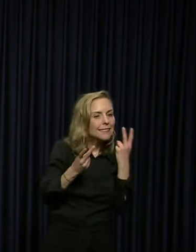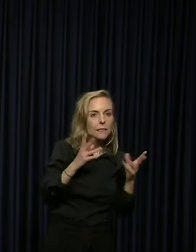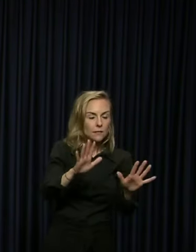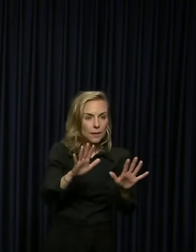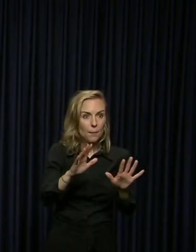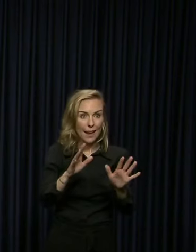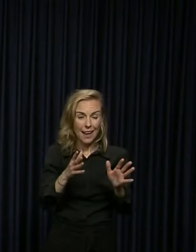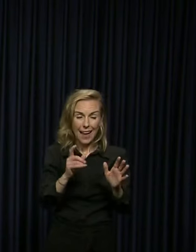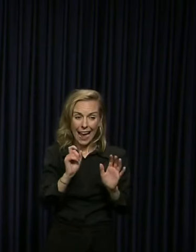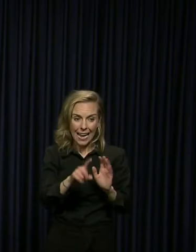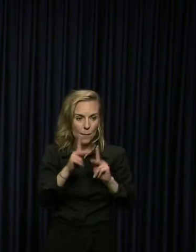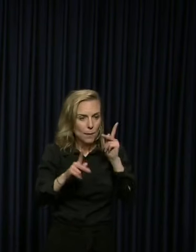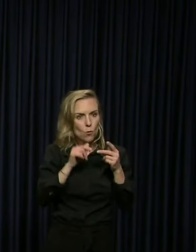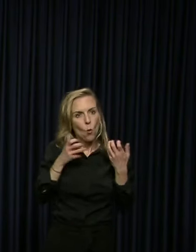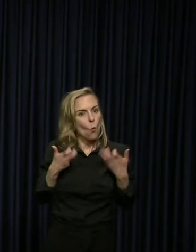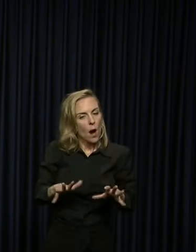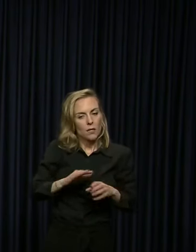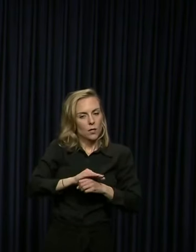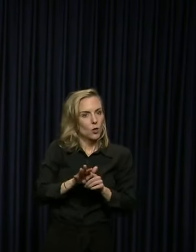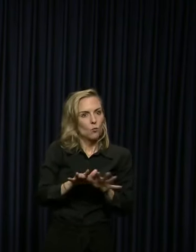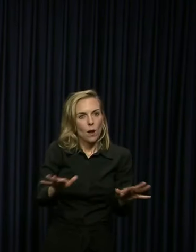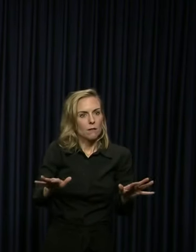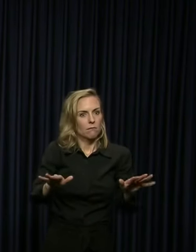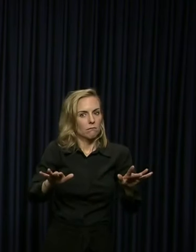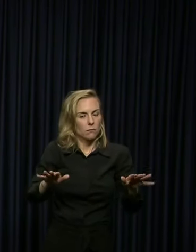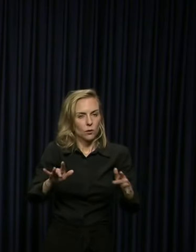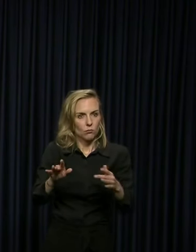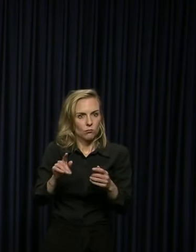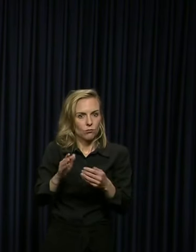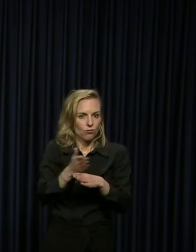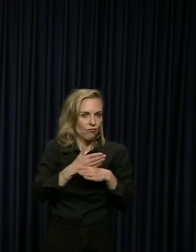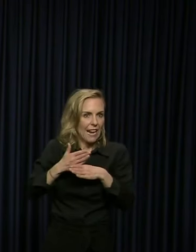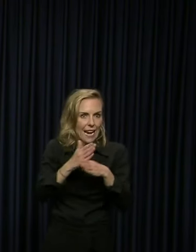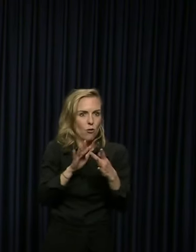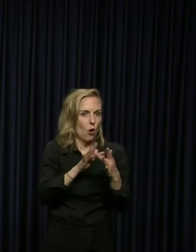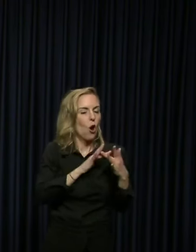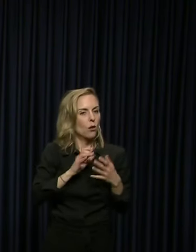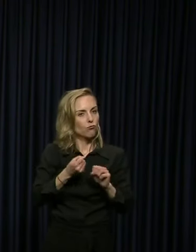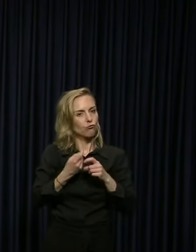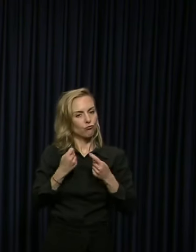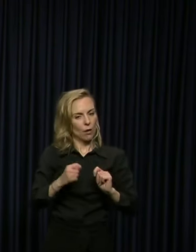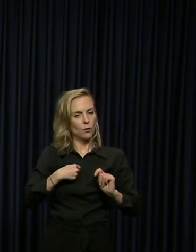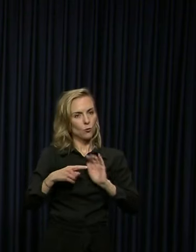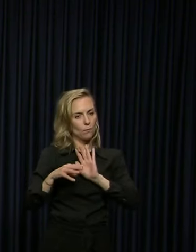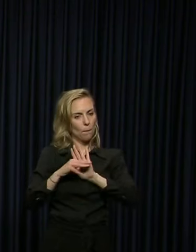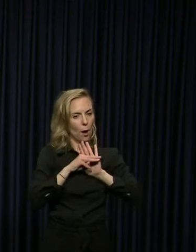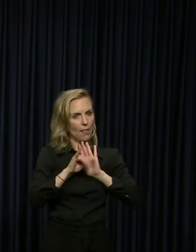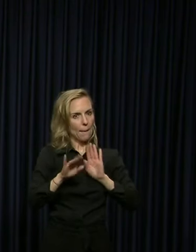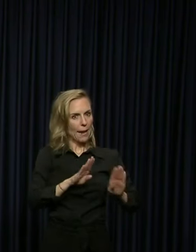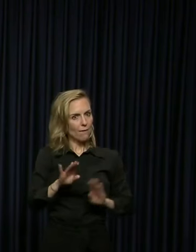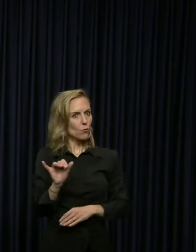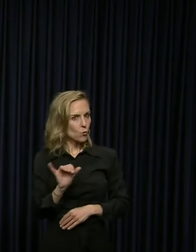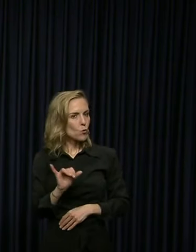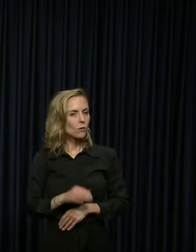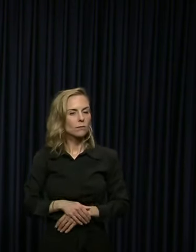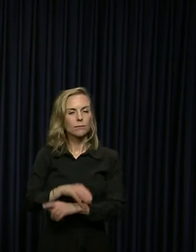ALL OF A SUDDEN THERE'S AN ISSUE WITH IT, AND WE CAN'T SHIP IT NOW. WHY CAN'T YOU SHIP IT NOW?